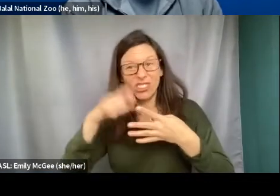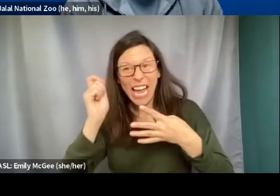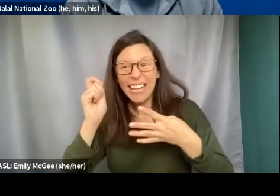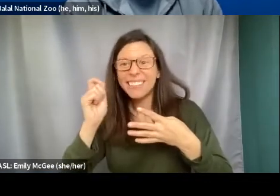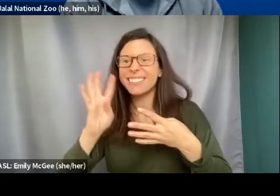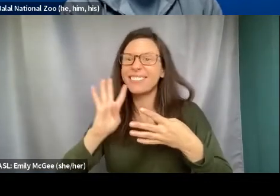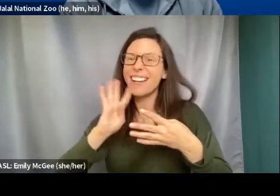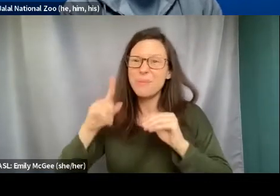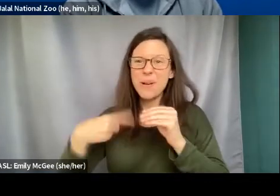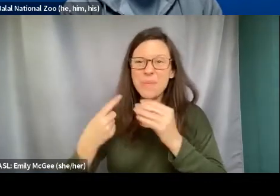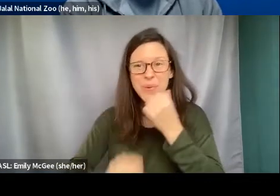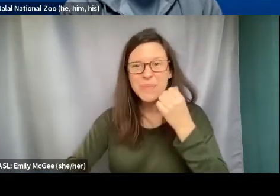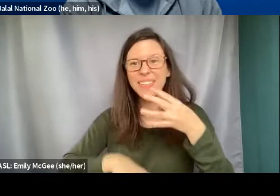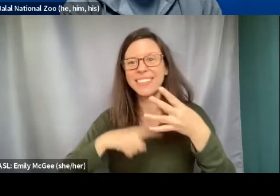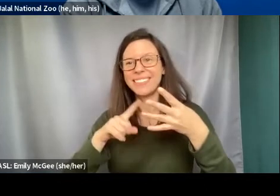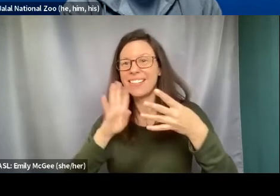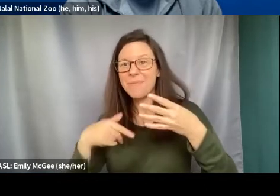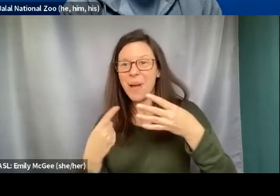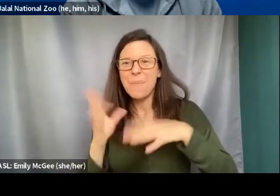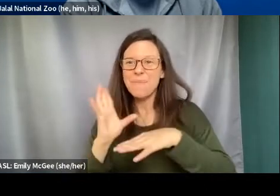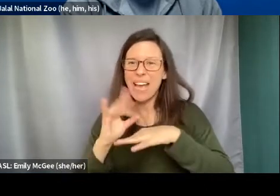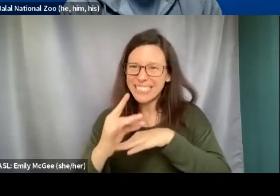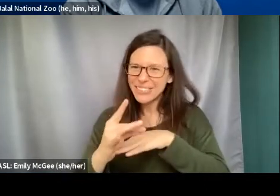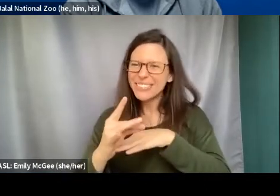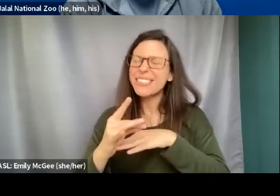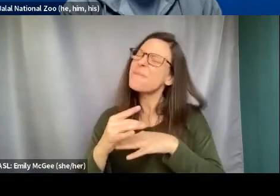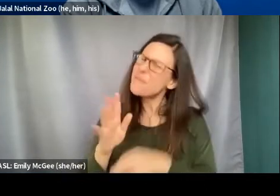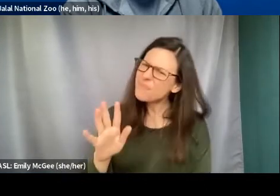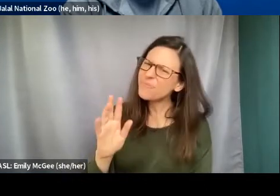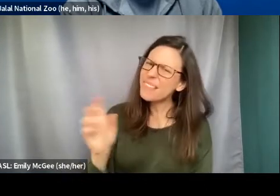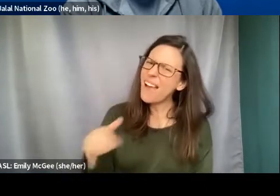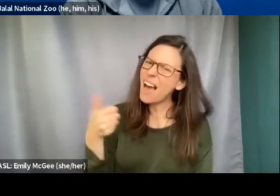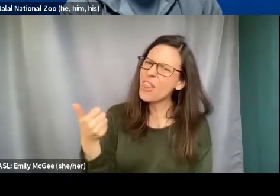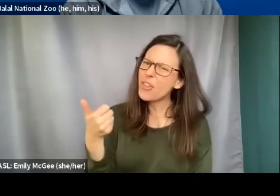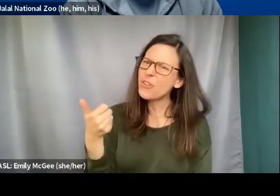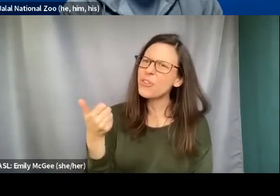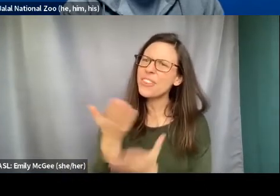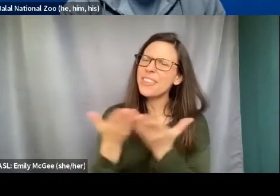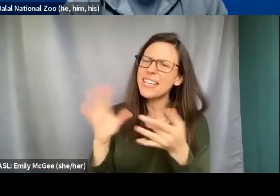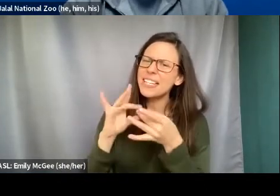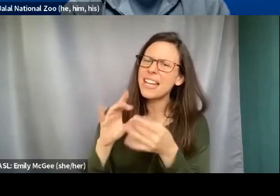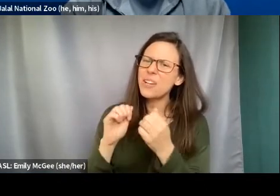the water. There's another sort of big aspect to, um, especially those seal and sea lion pools.